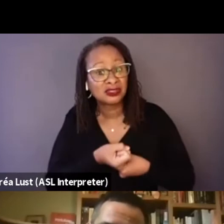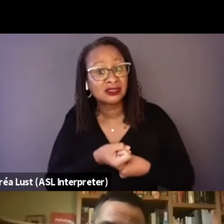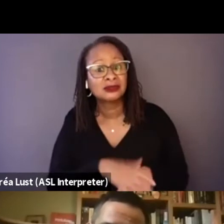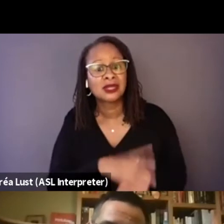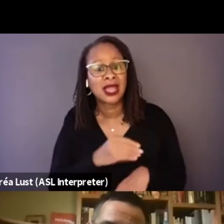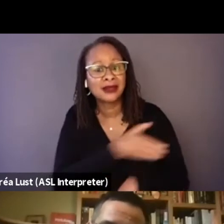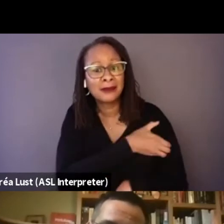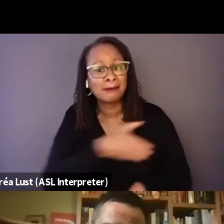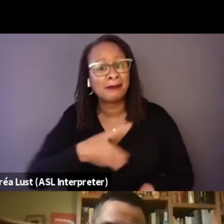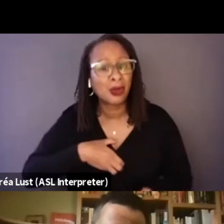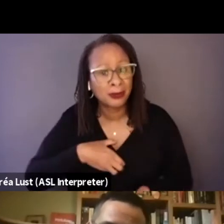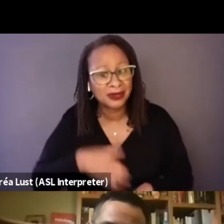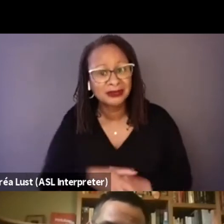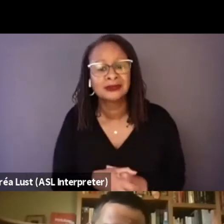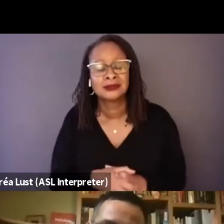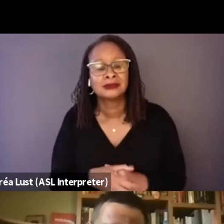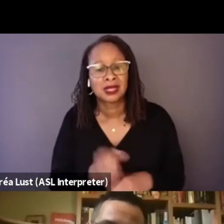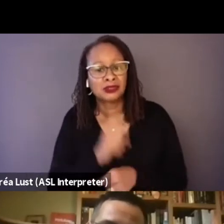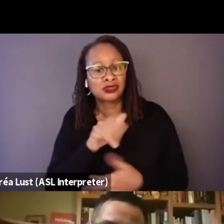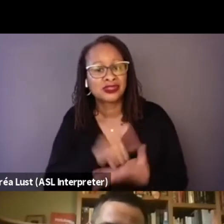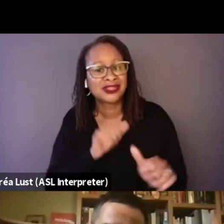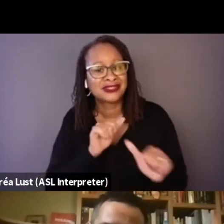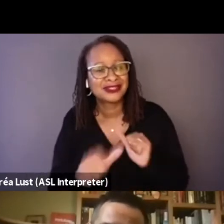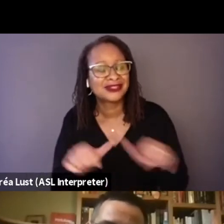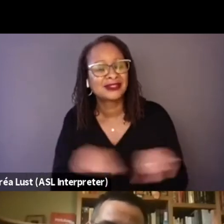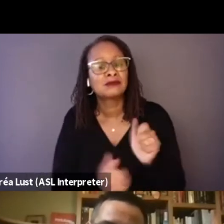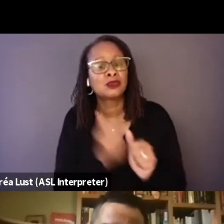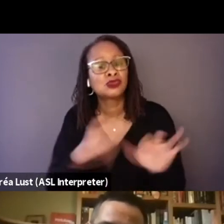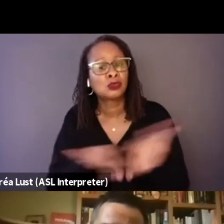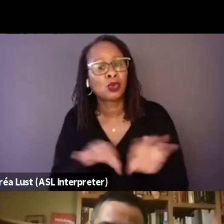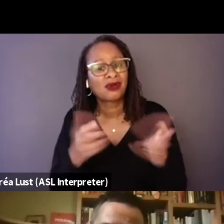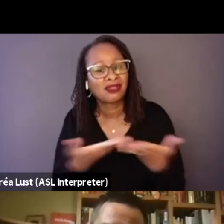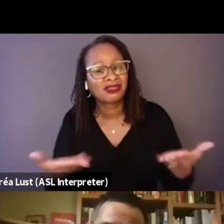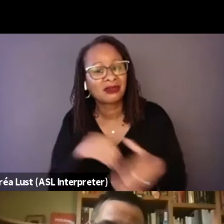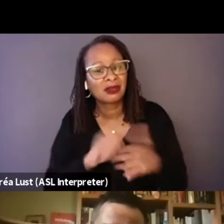and just keeping that as the most important thing in our relationship.